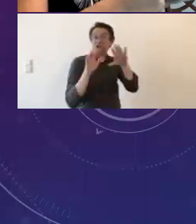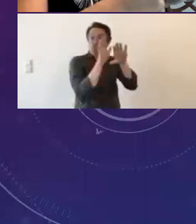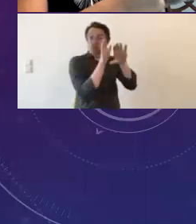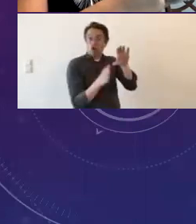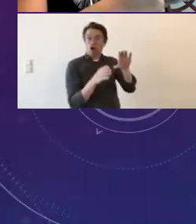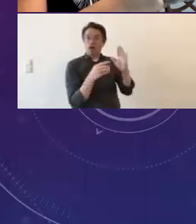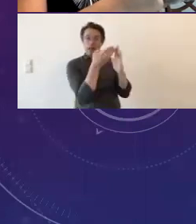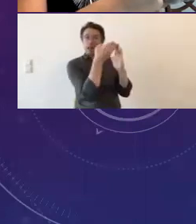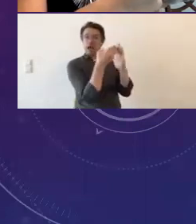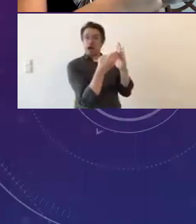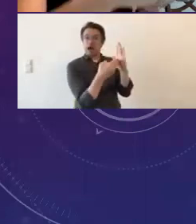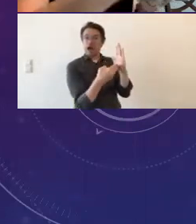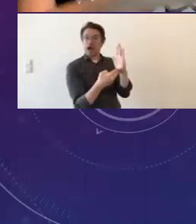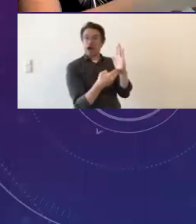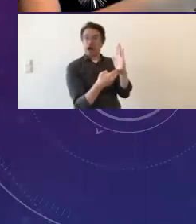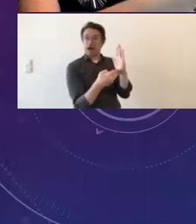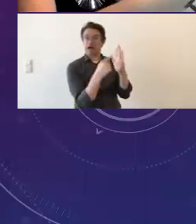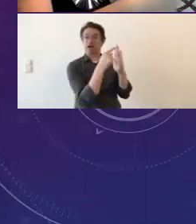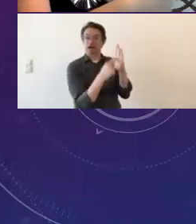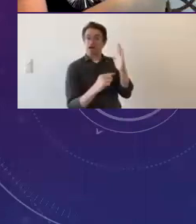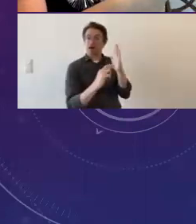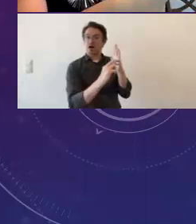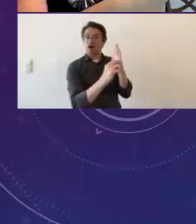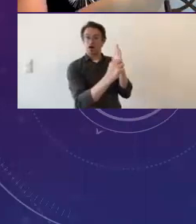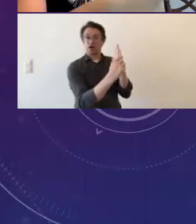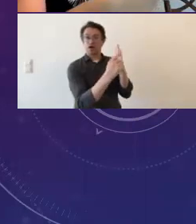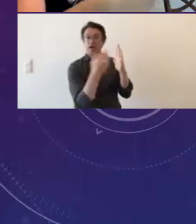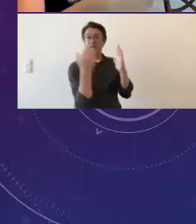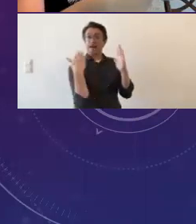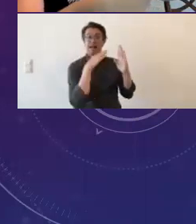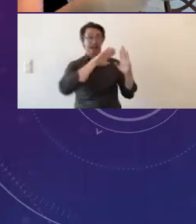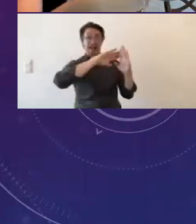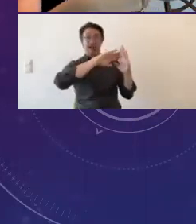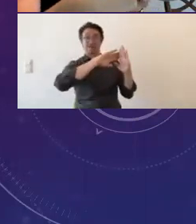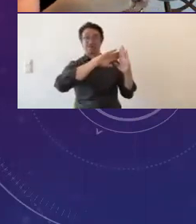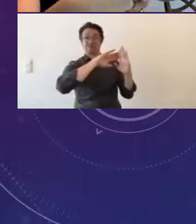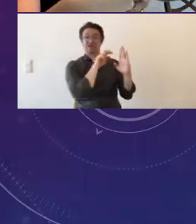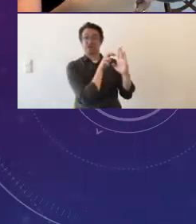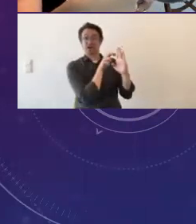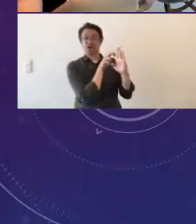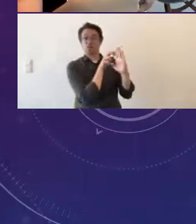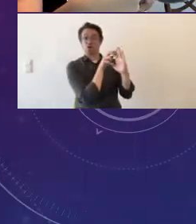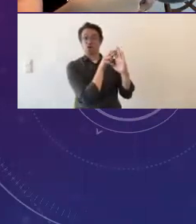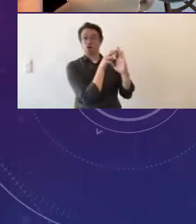the left side if I Drive from the other side it means somebody walked in from